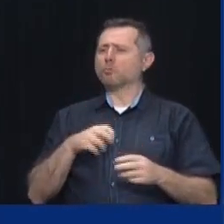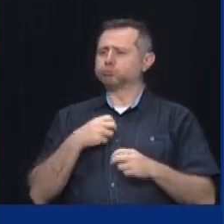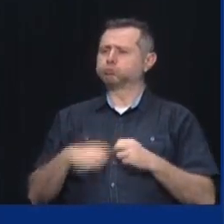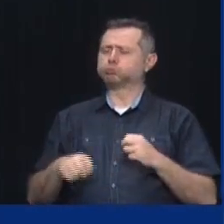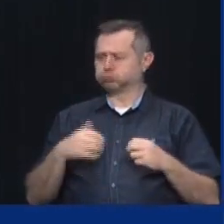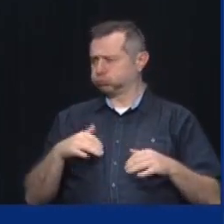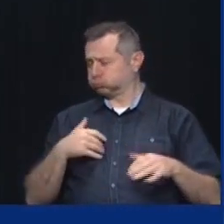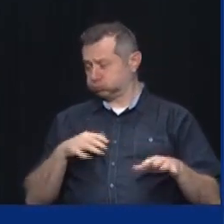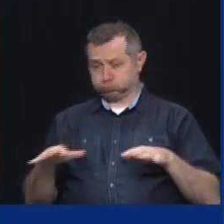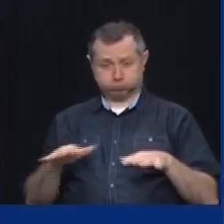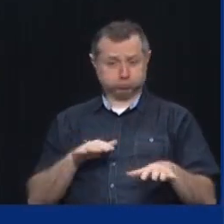ABOUT THEM.